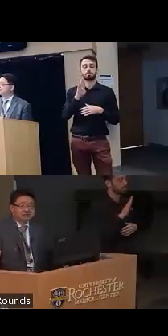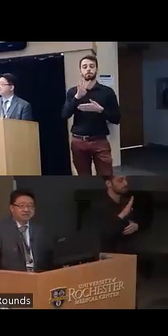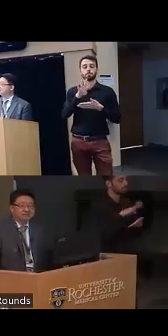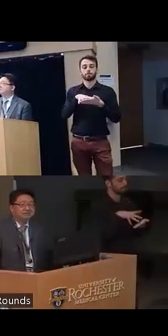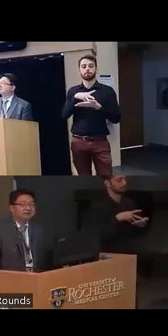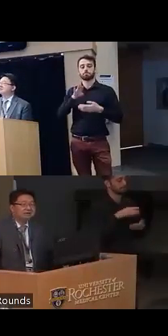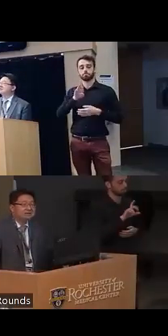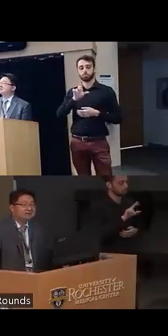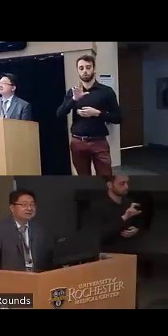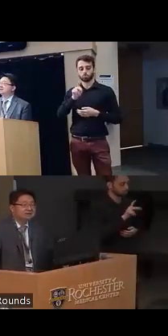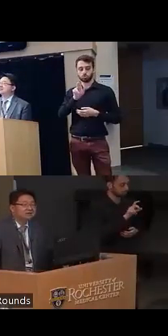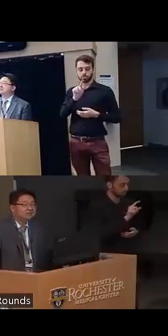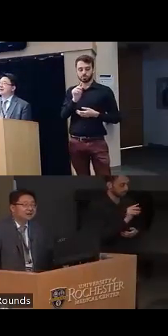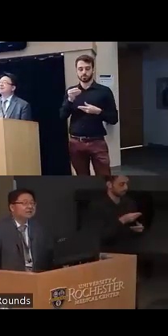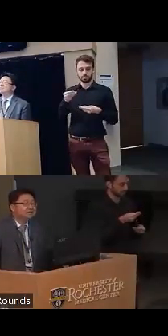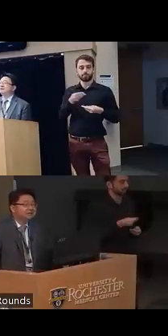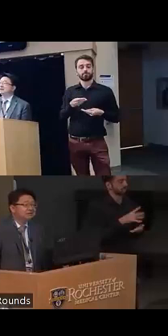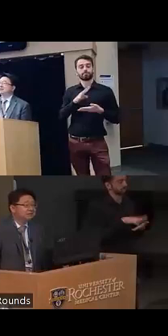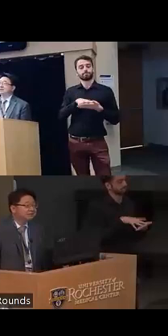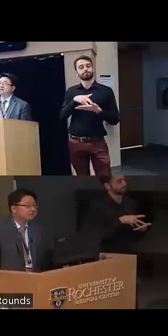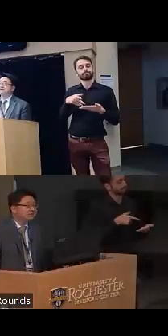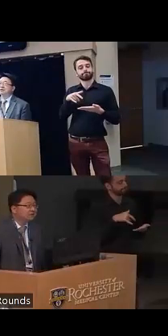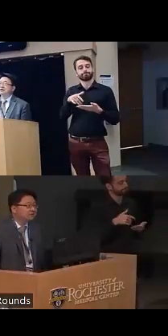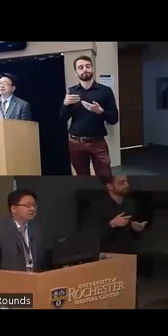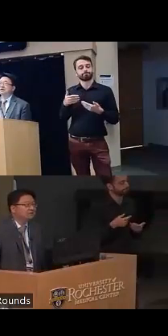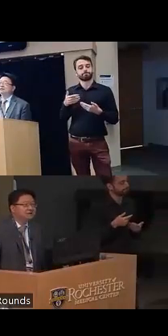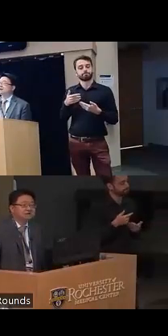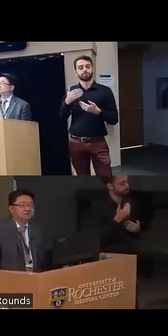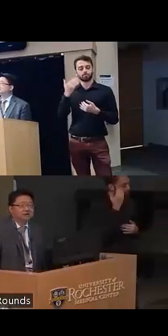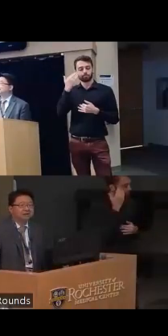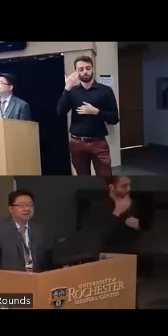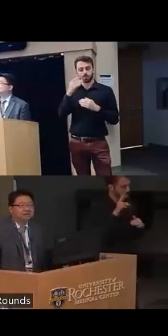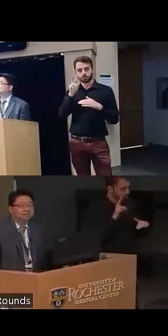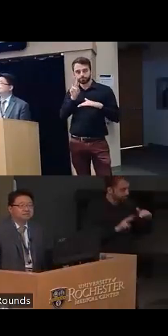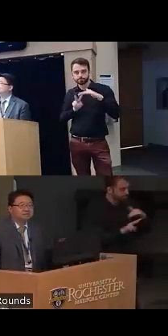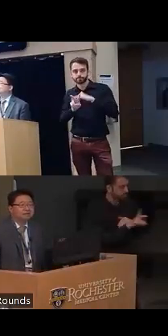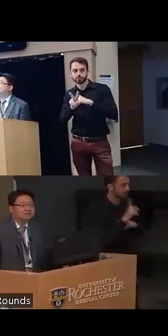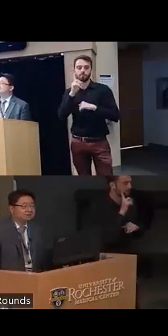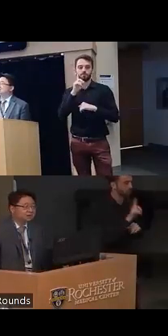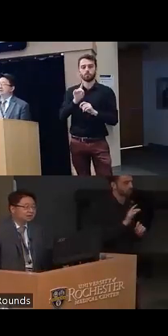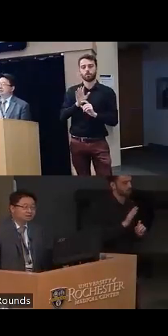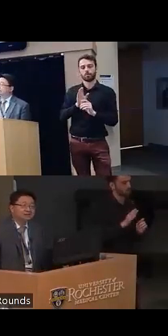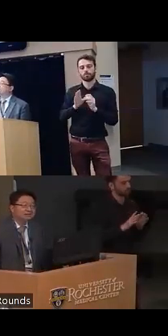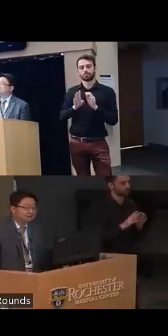psychiatric crisis issue population has issue in relation to how we should approach adult